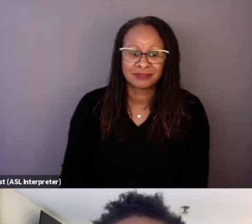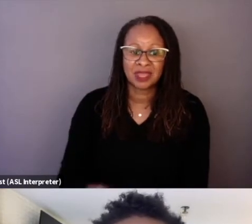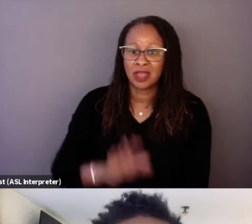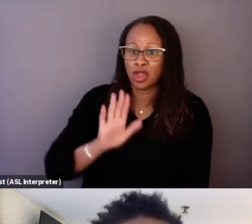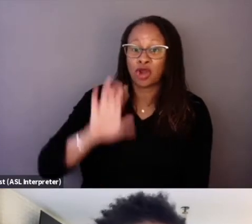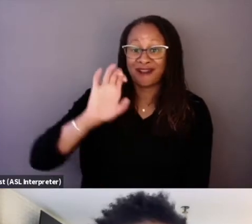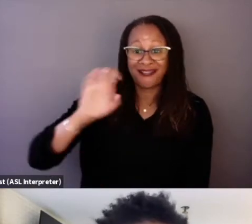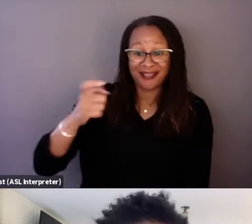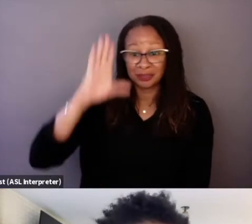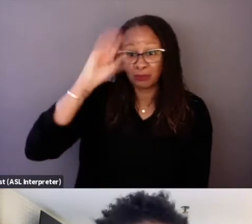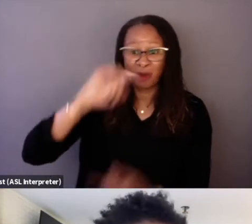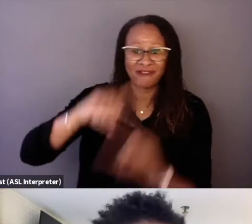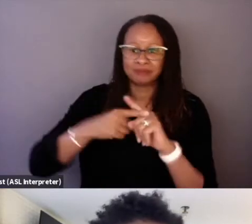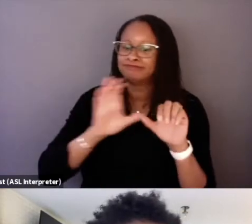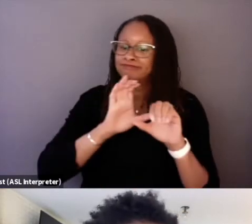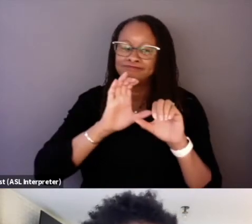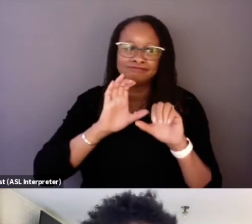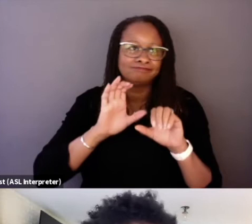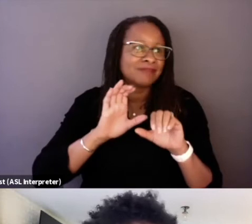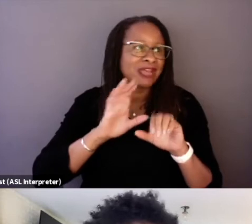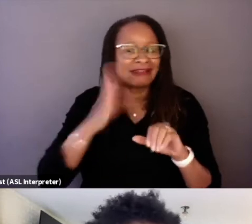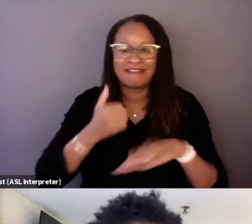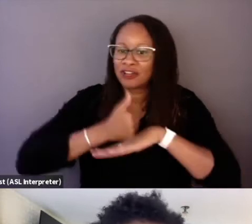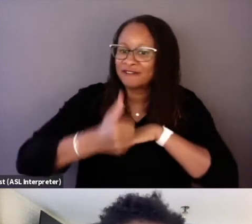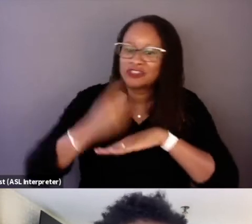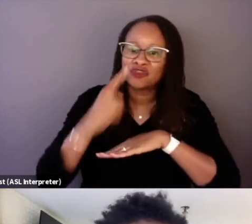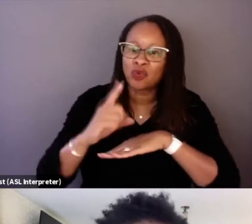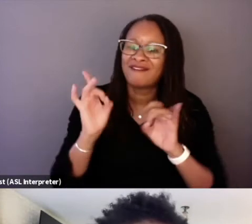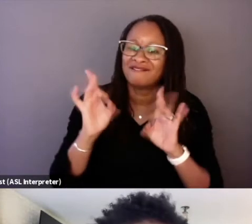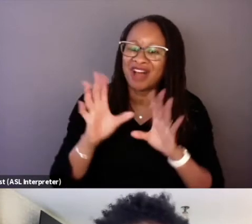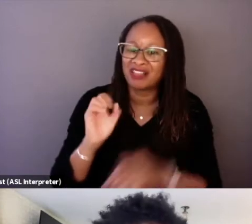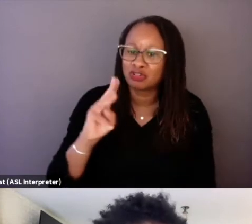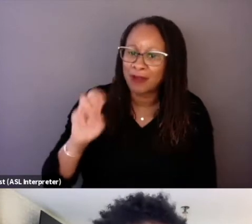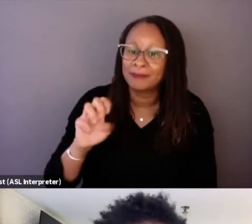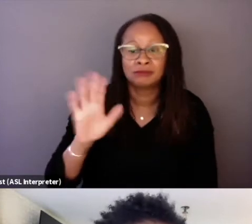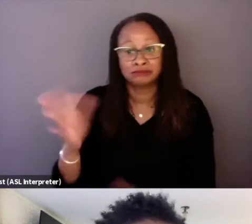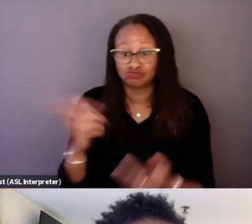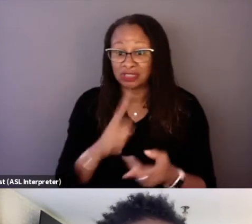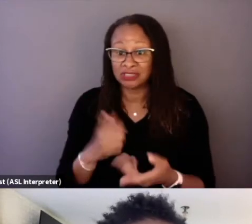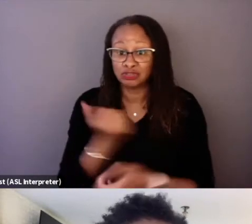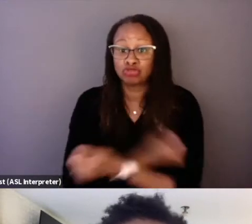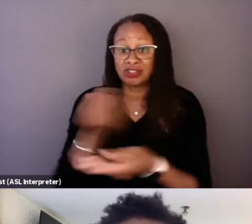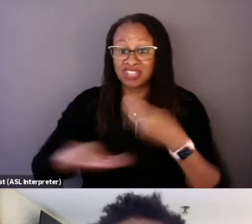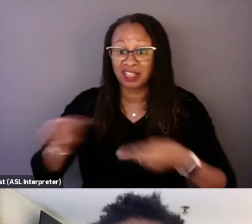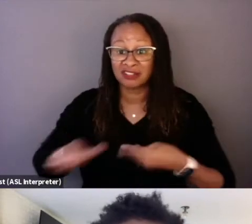he didn't have any violent convictions, you know? He was a drug dealer. And that's what,